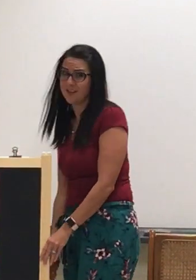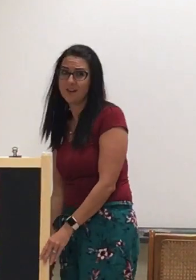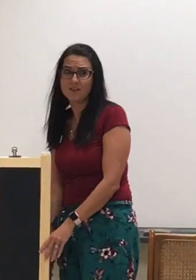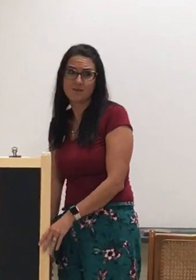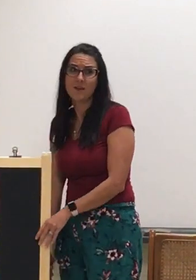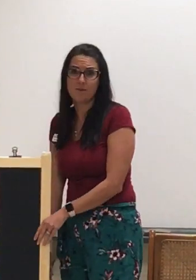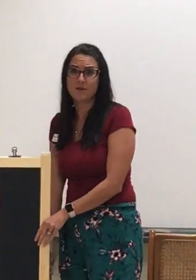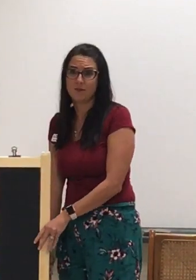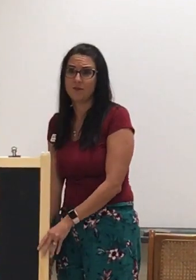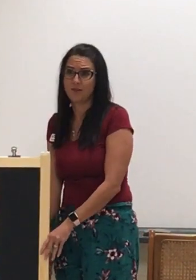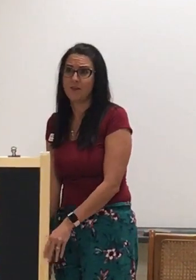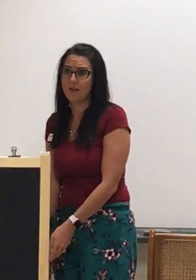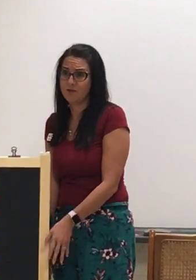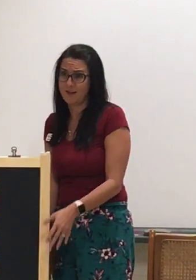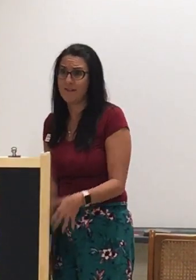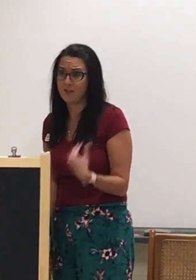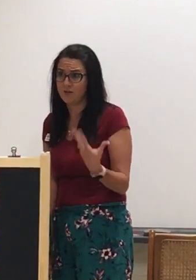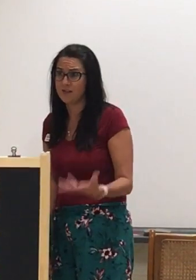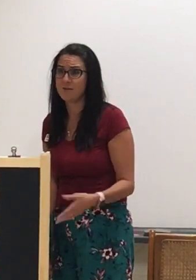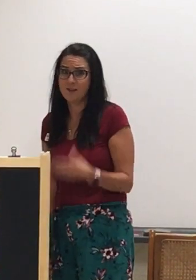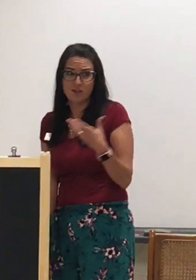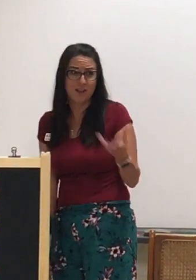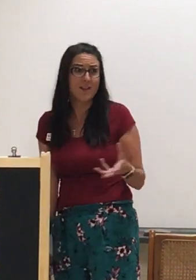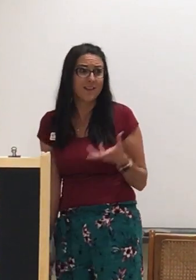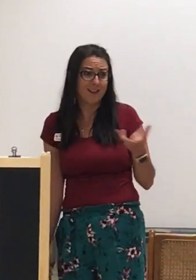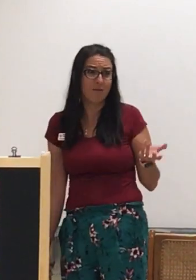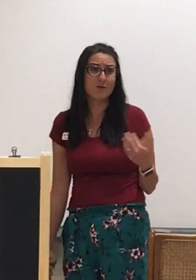scary sometimes to learn their language and have to use it especially a language